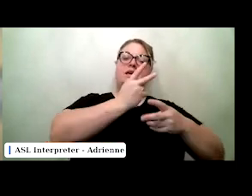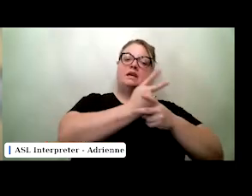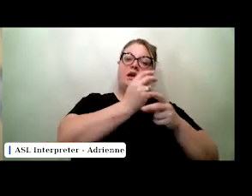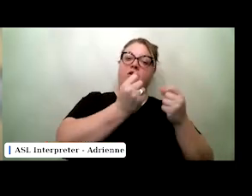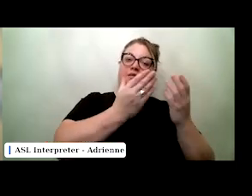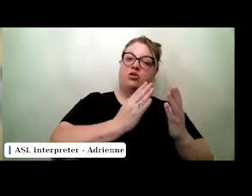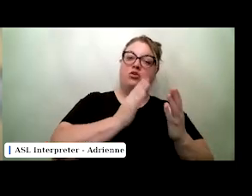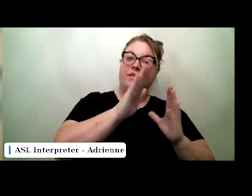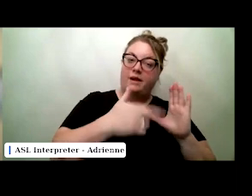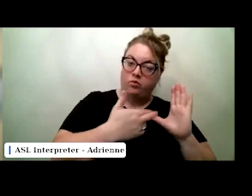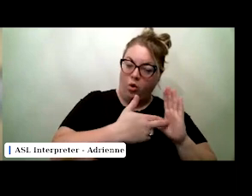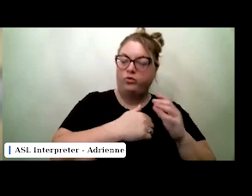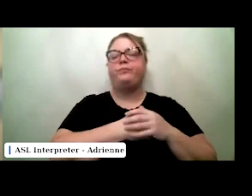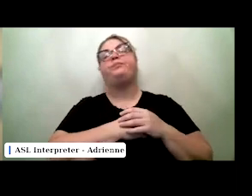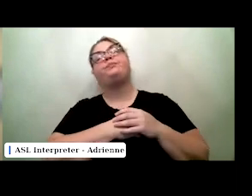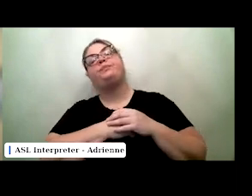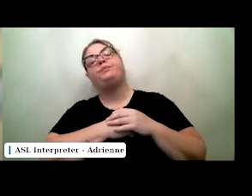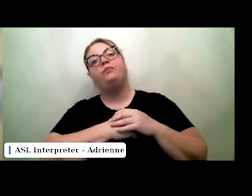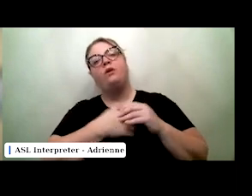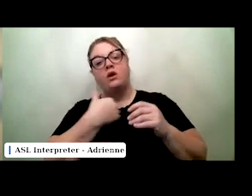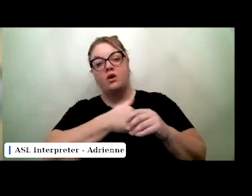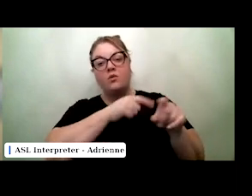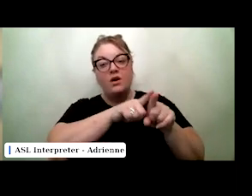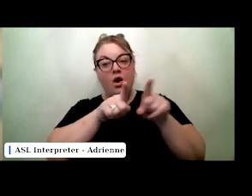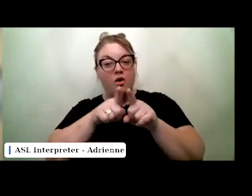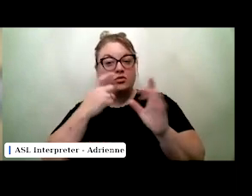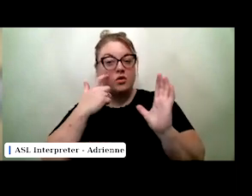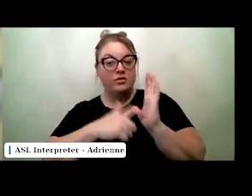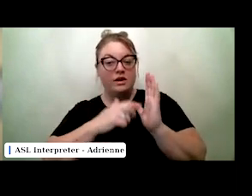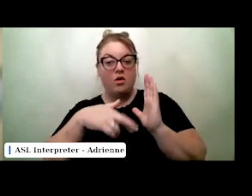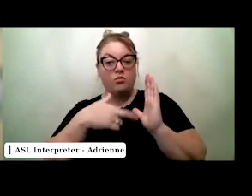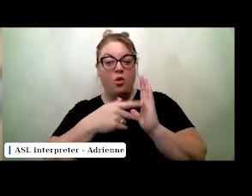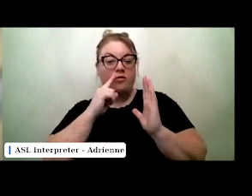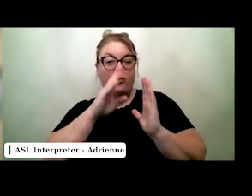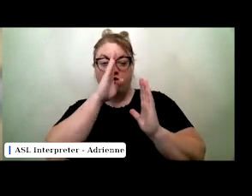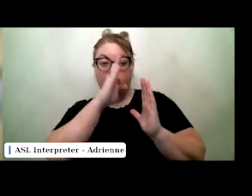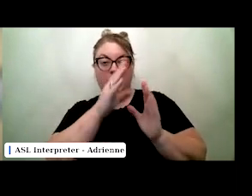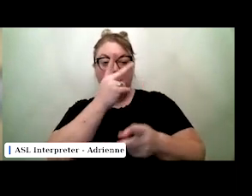And we also see a role for direct care workers and family caregivers.